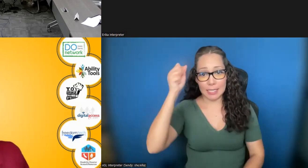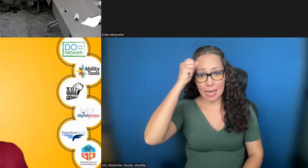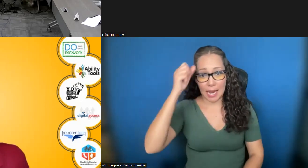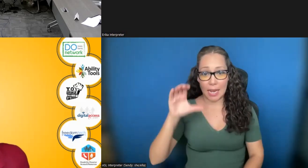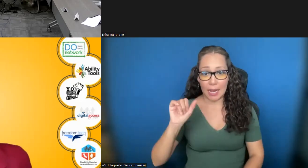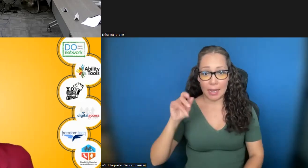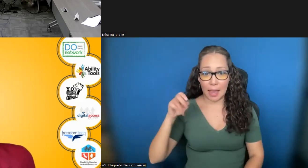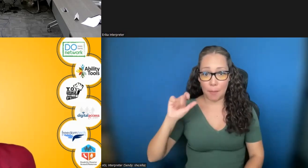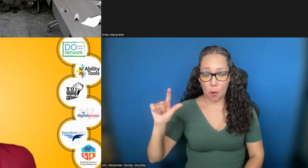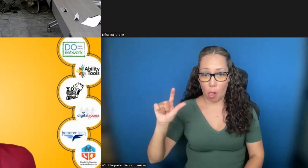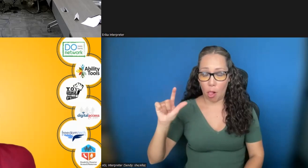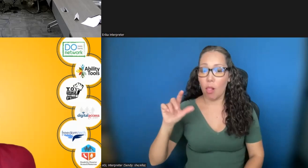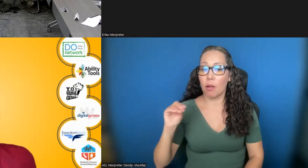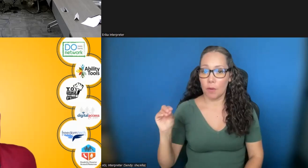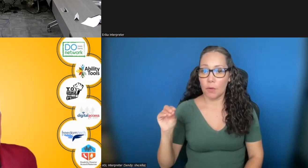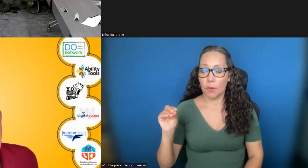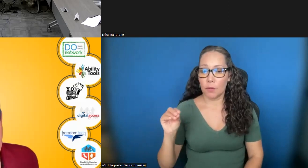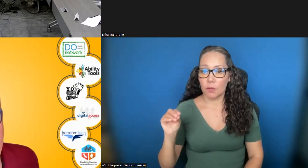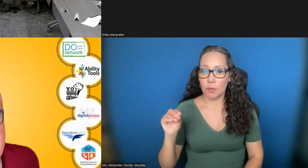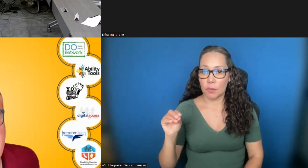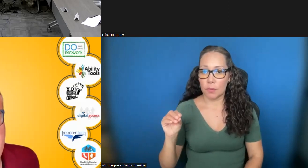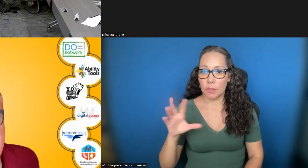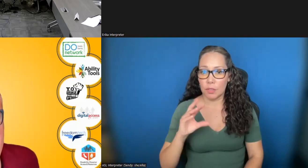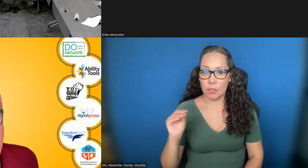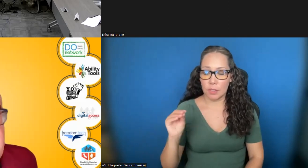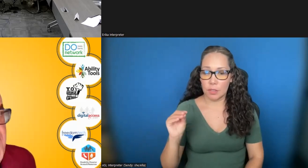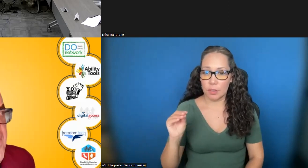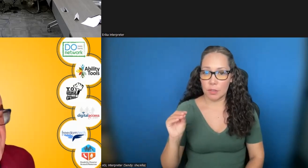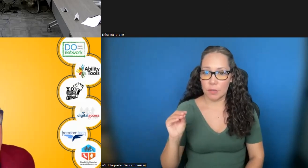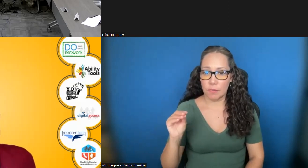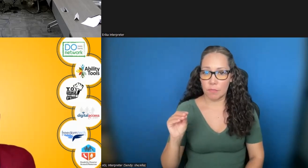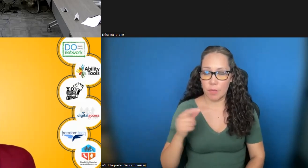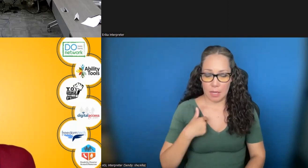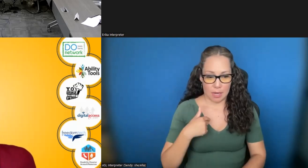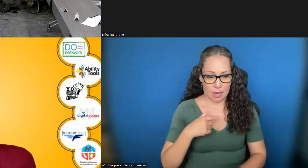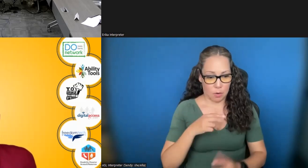uh had opportunities for to our independent living representatives to uh meet with uh their state Le